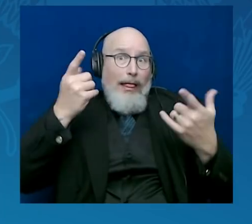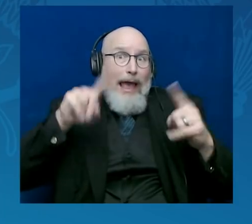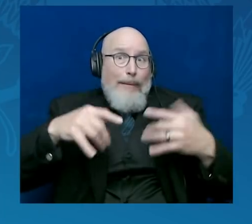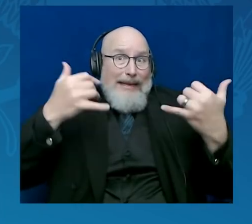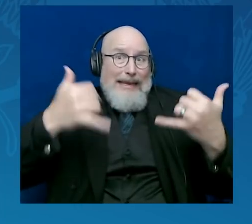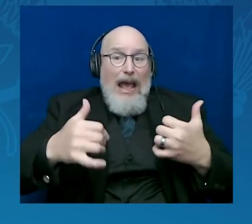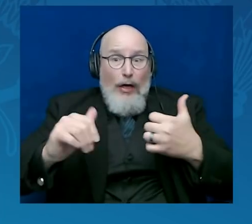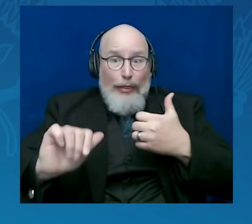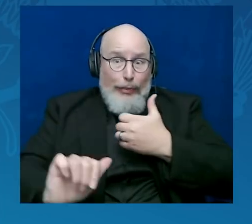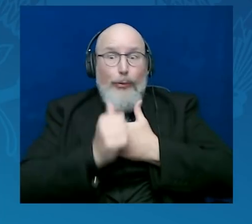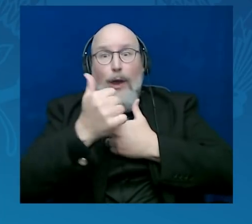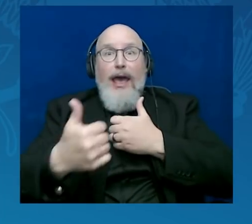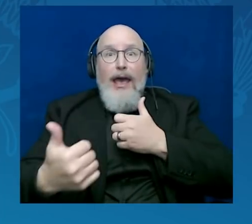as you just explained.